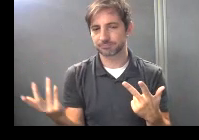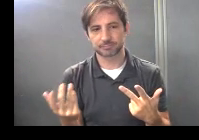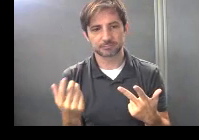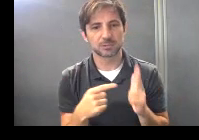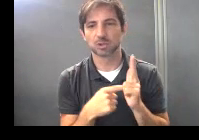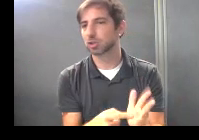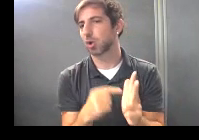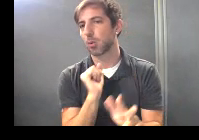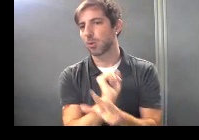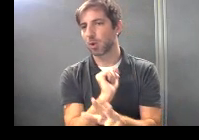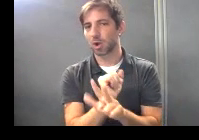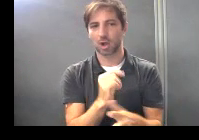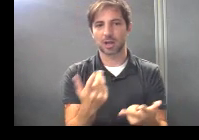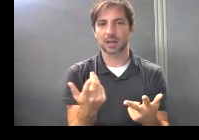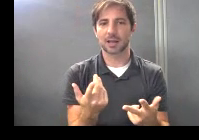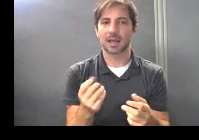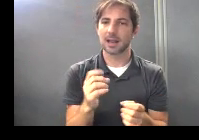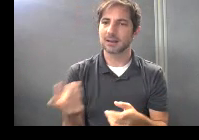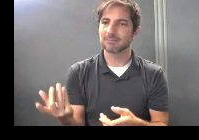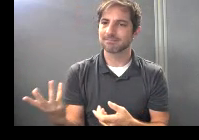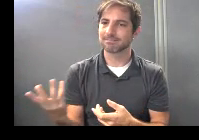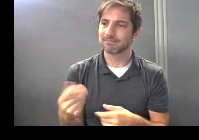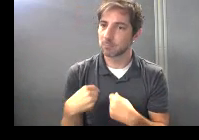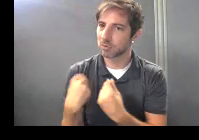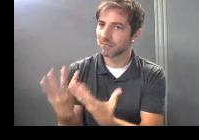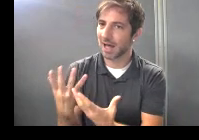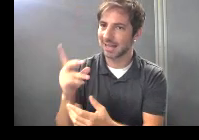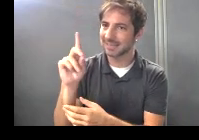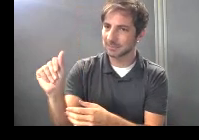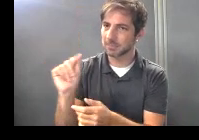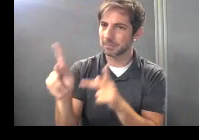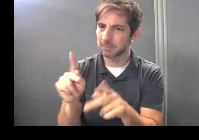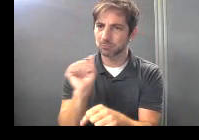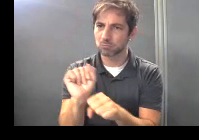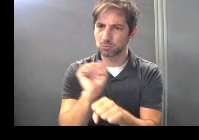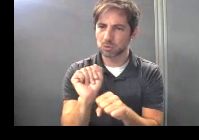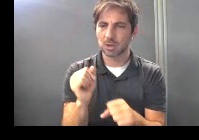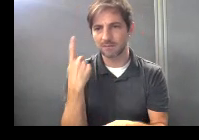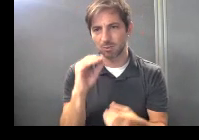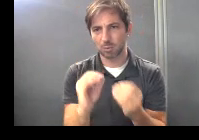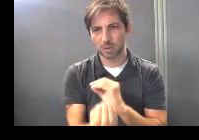WORK -- EMPLOYEE PEOPLE WITH DISABILITIES THROUGHOUT YOUR ORGANIZATION.